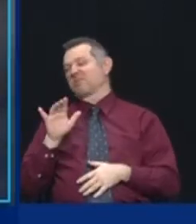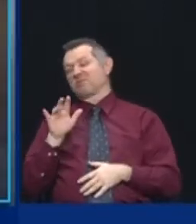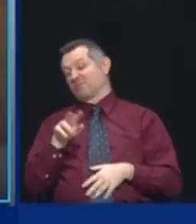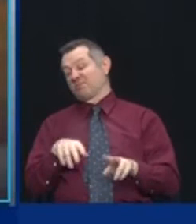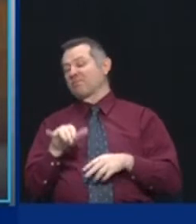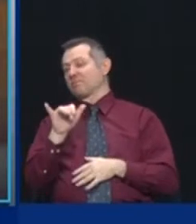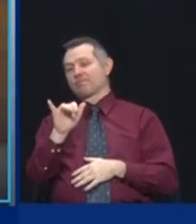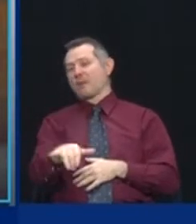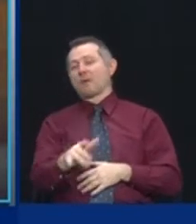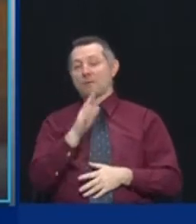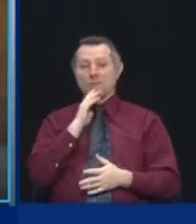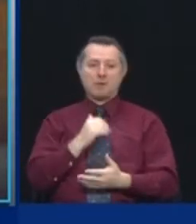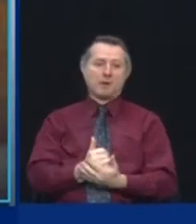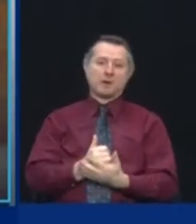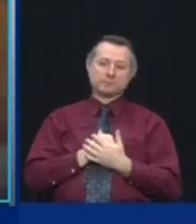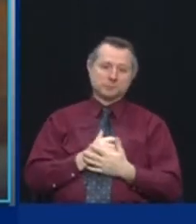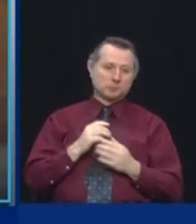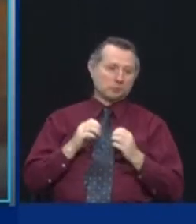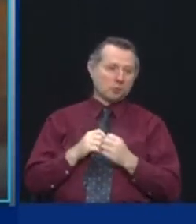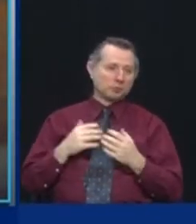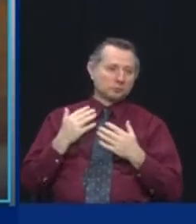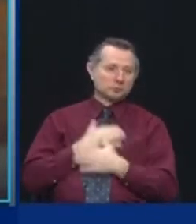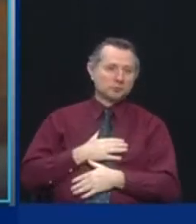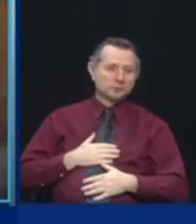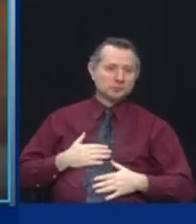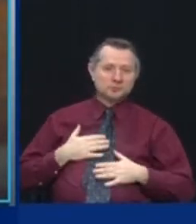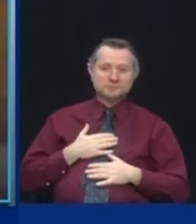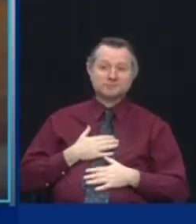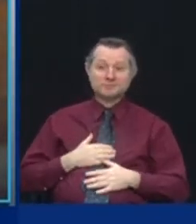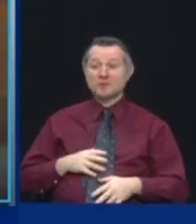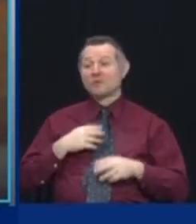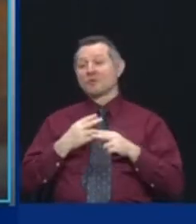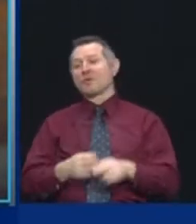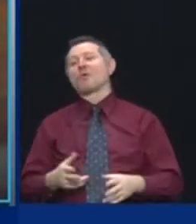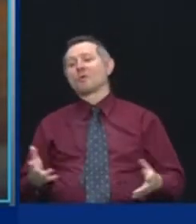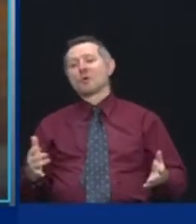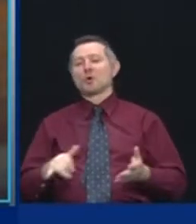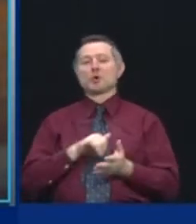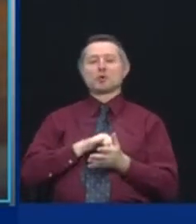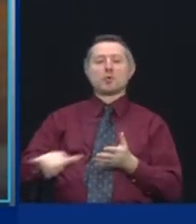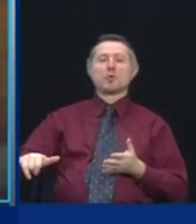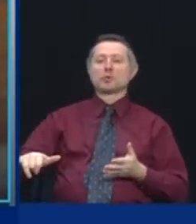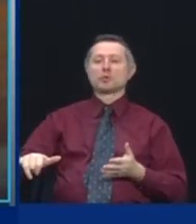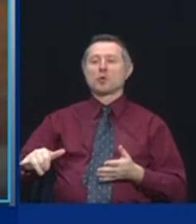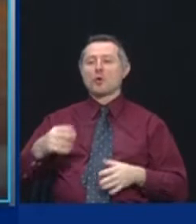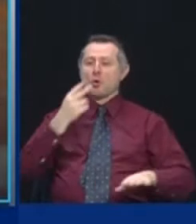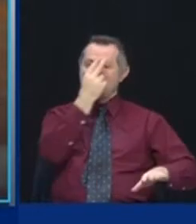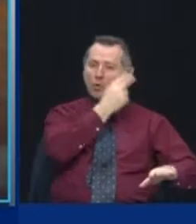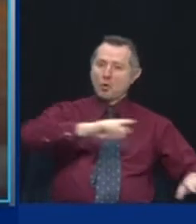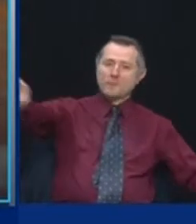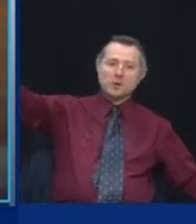YOUR FRIENDS, SITTING NEXT TO YOUR FAMILY WHICH TO ME IS A BIG PART OF THE ENJOYMENT OF THE GAME.